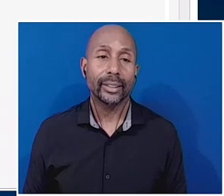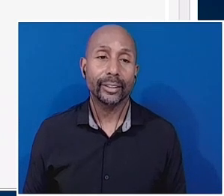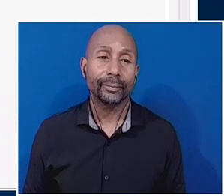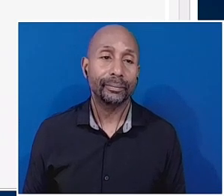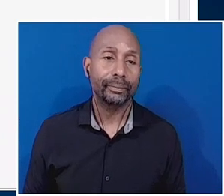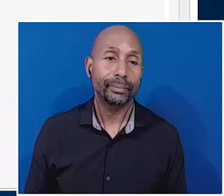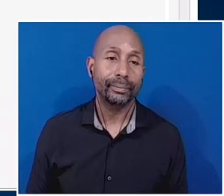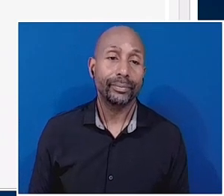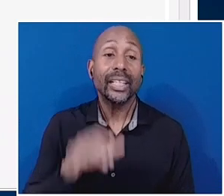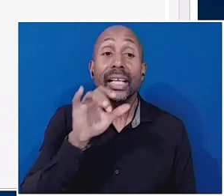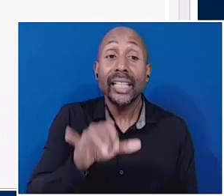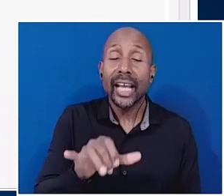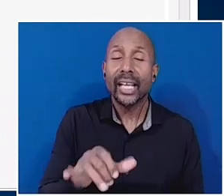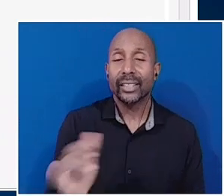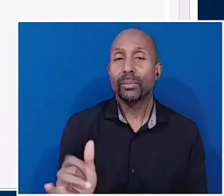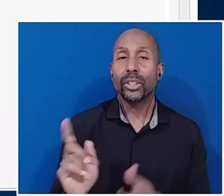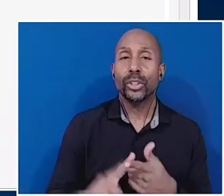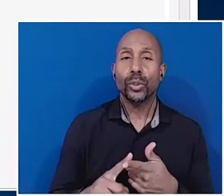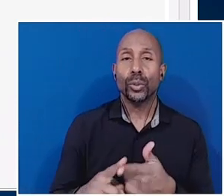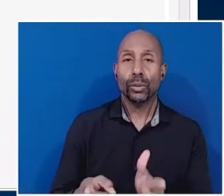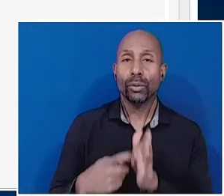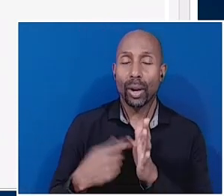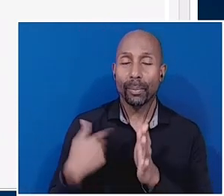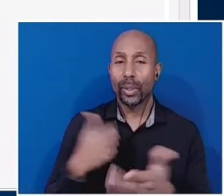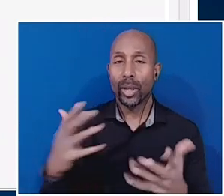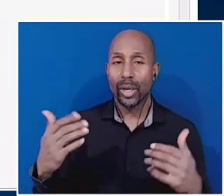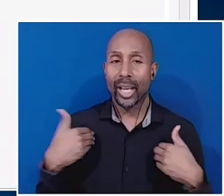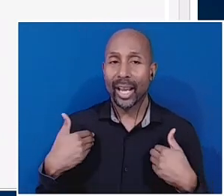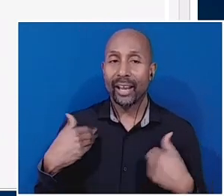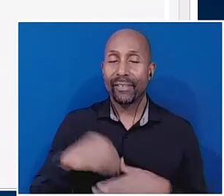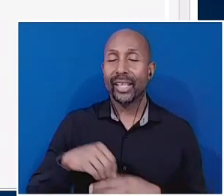requirement that we have in 602.28 (c)